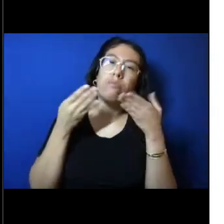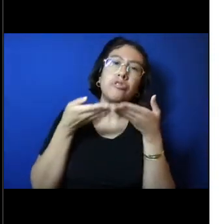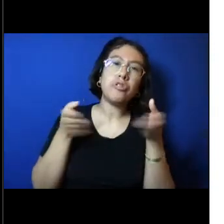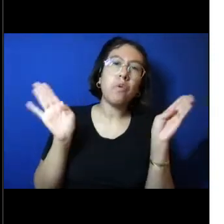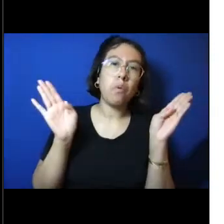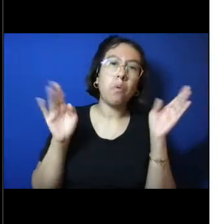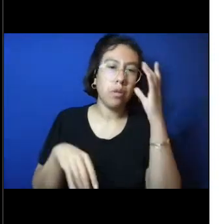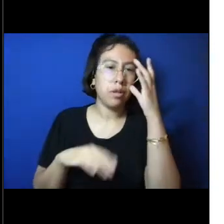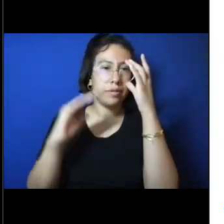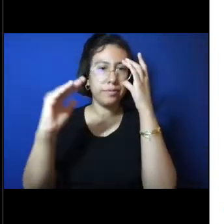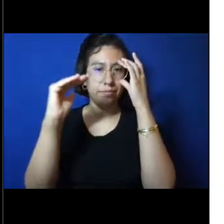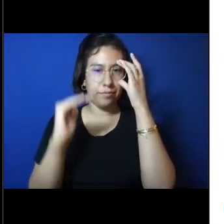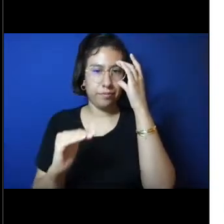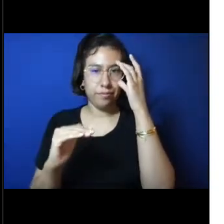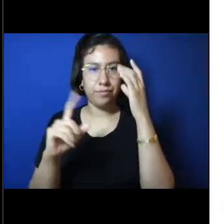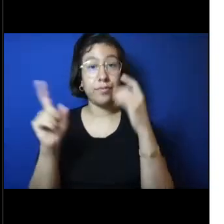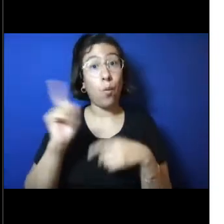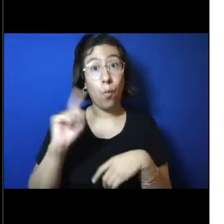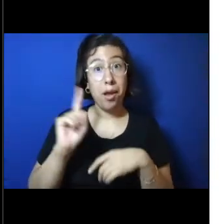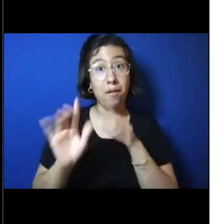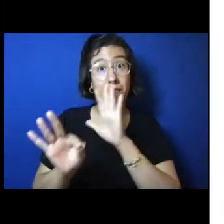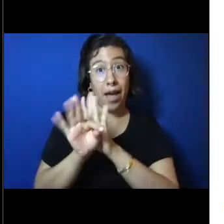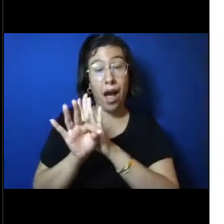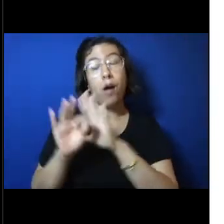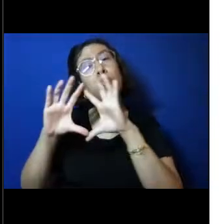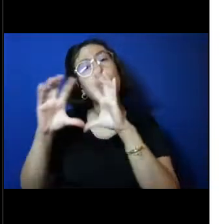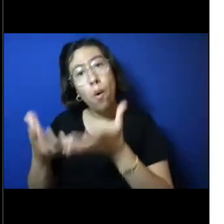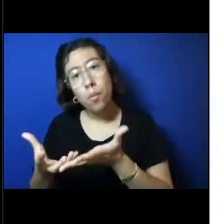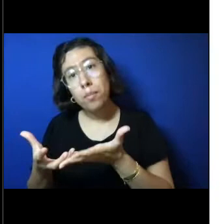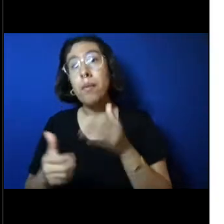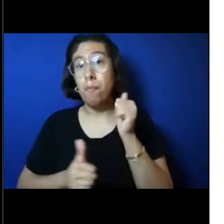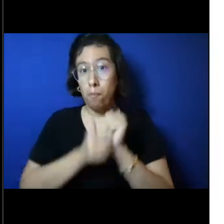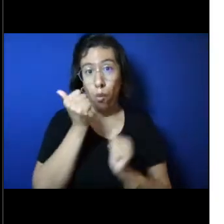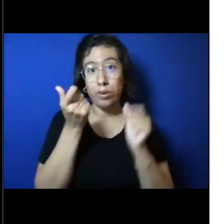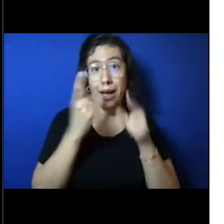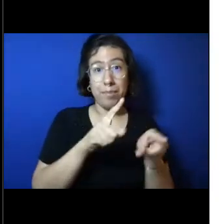Then they're also found globally, but the majority of nesting actually occurs in Florida.